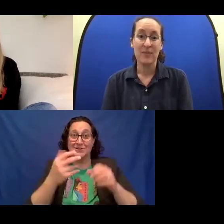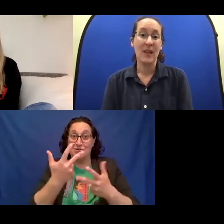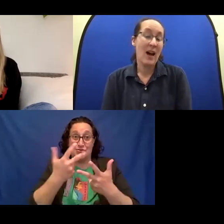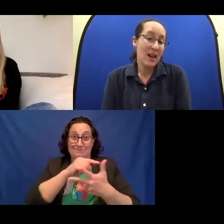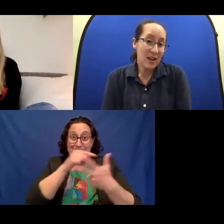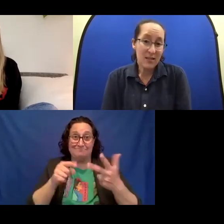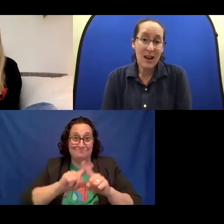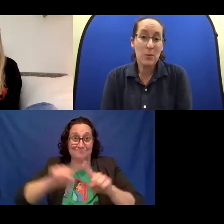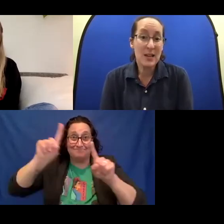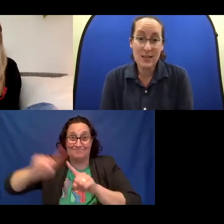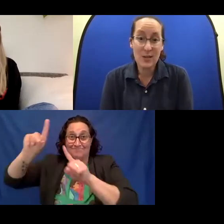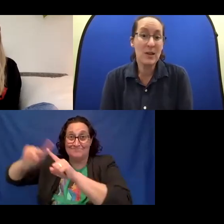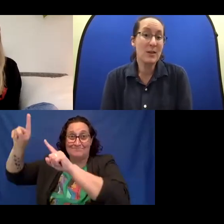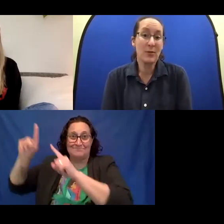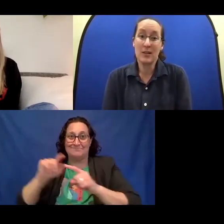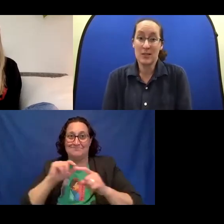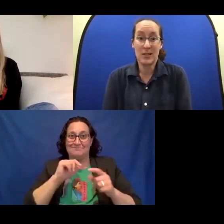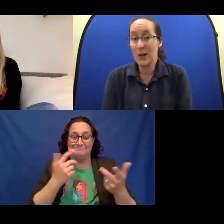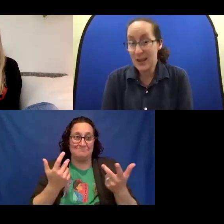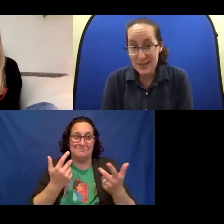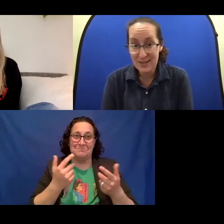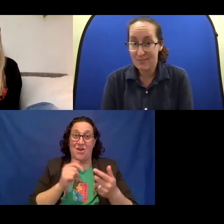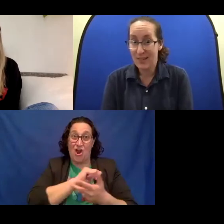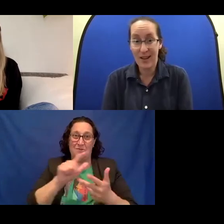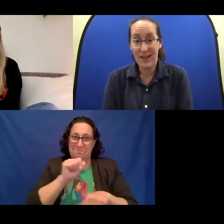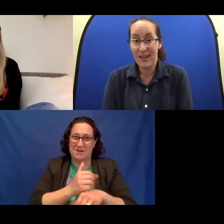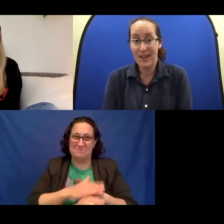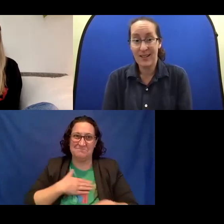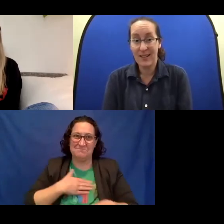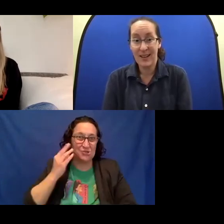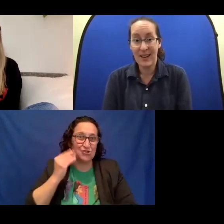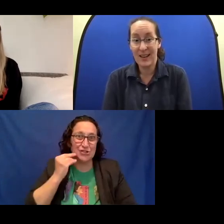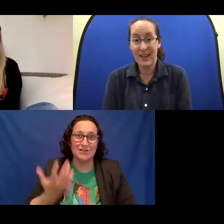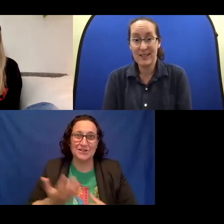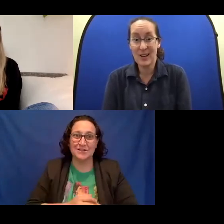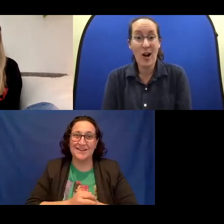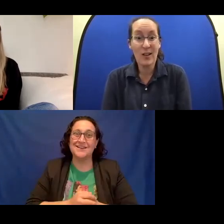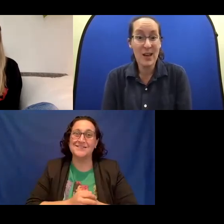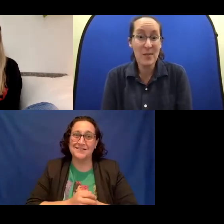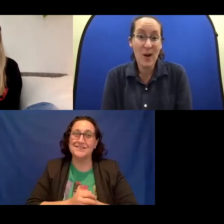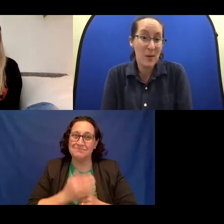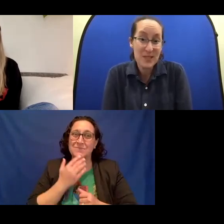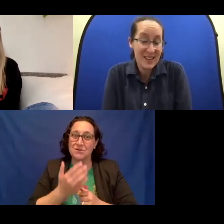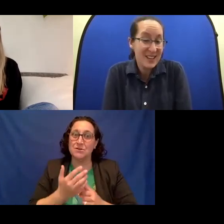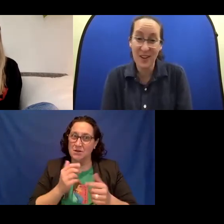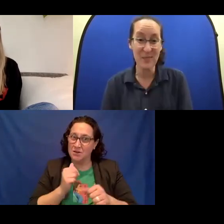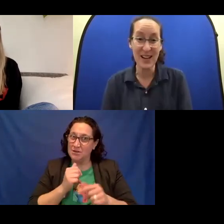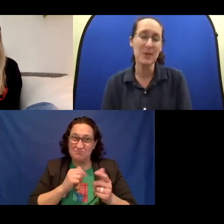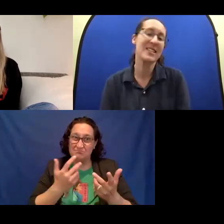now possess three different degrees and all of them are representative of my experience [thank